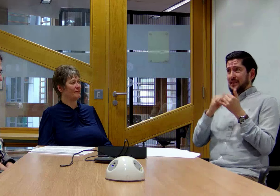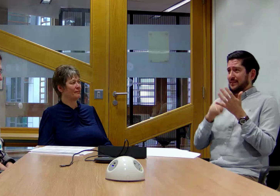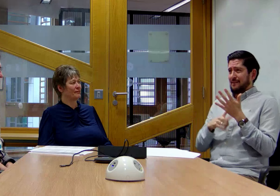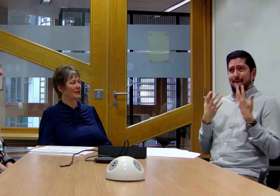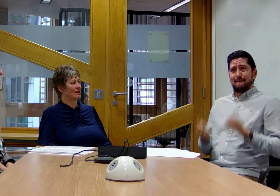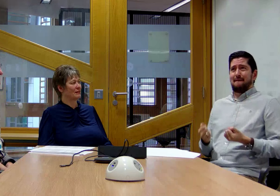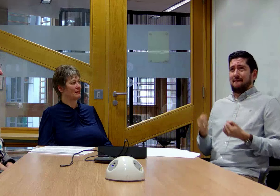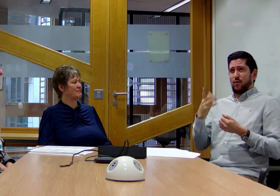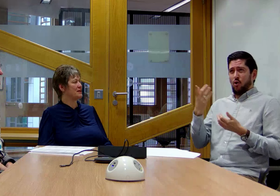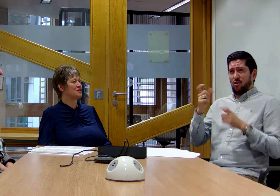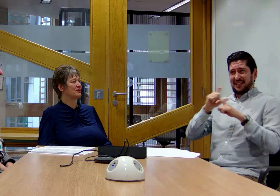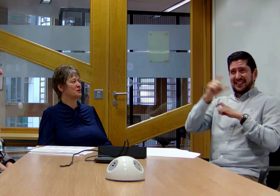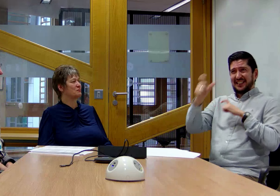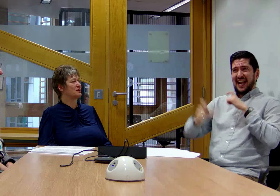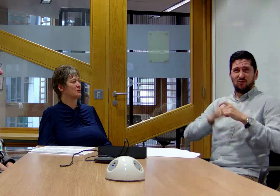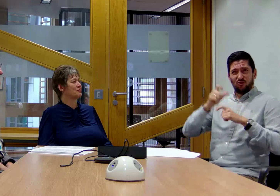own right, very much so.